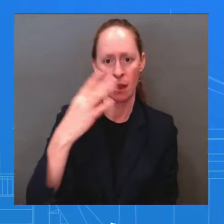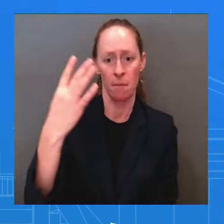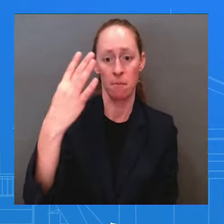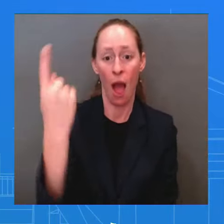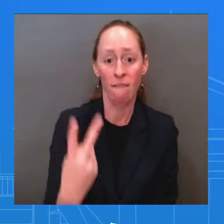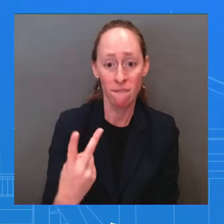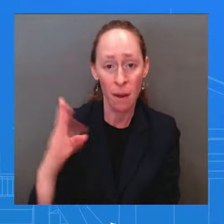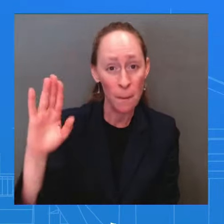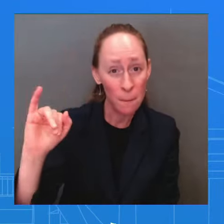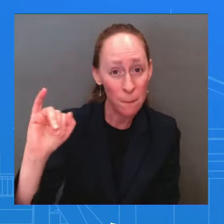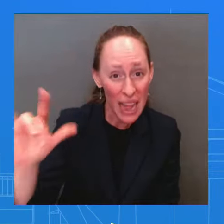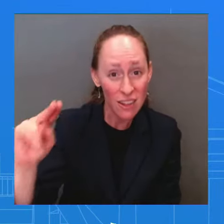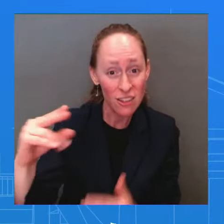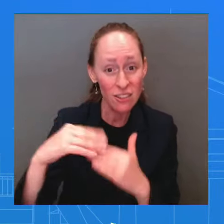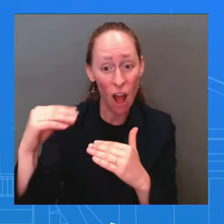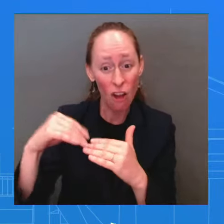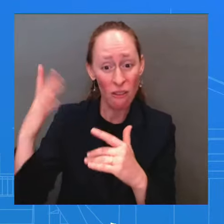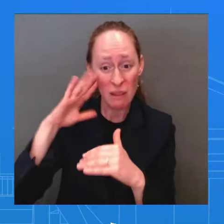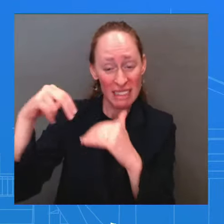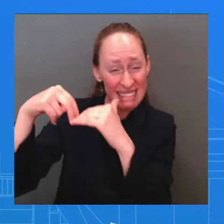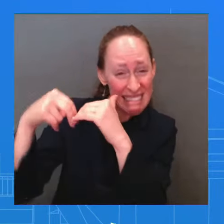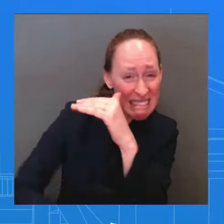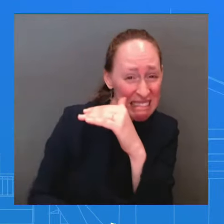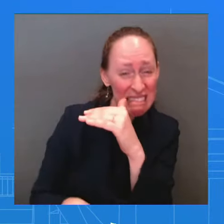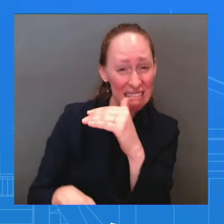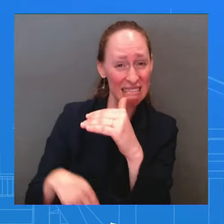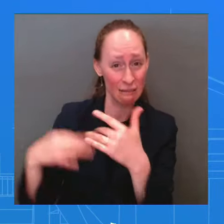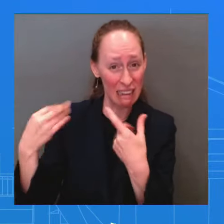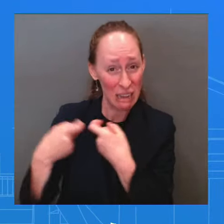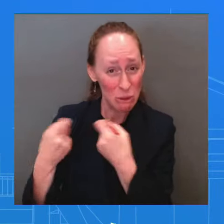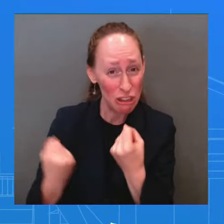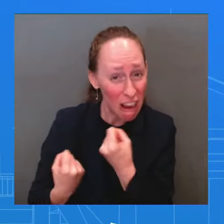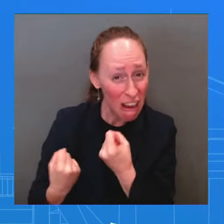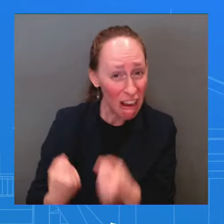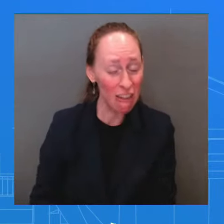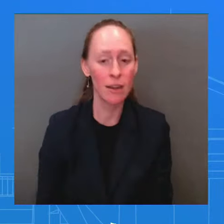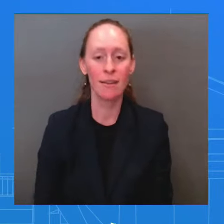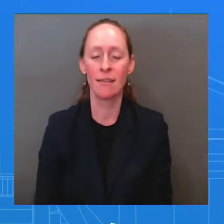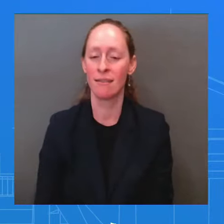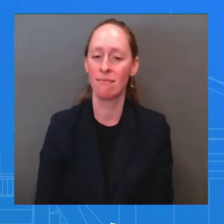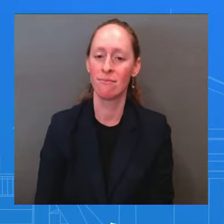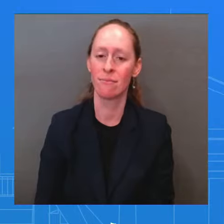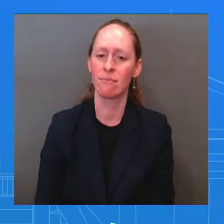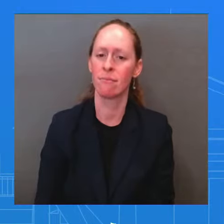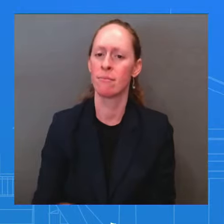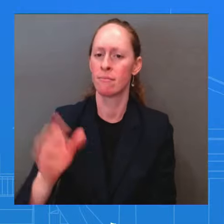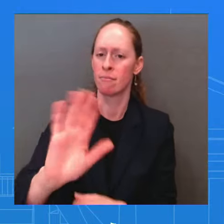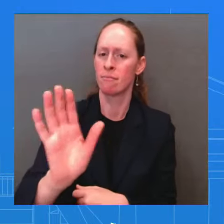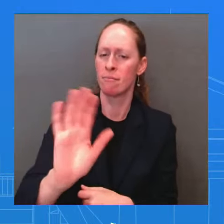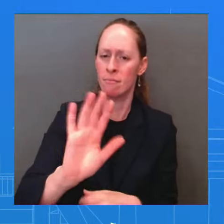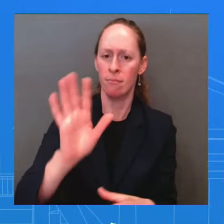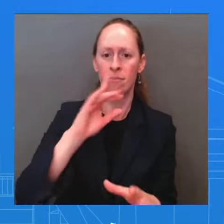how important this part -- this provision is, as it -- as it was part of the Inflation Reduction Act, how important it is, how sales are indeed going up.